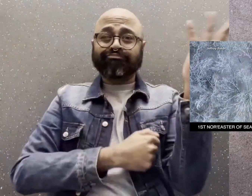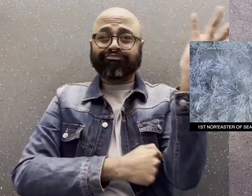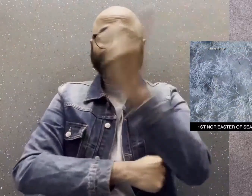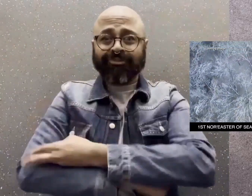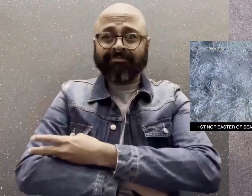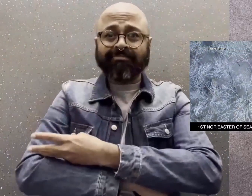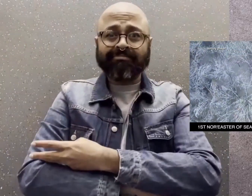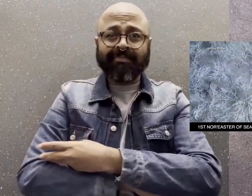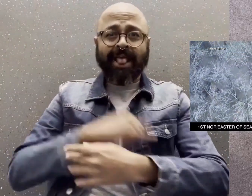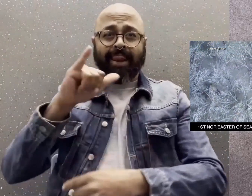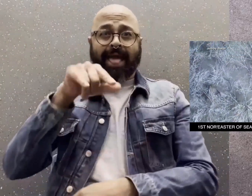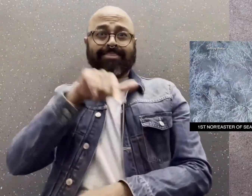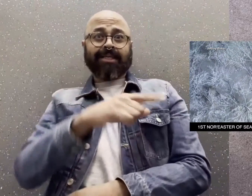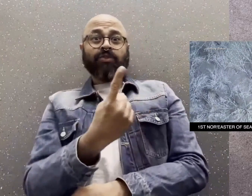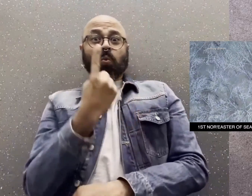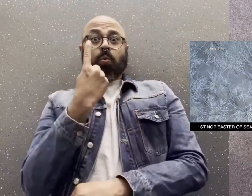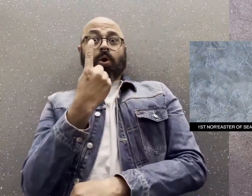and falling trees